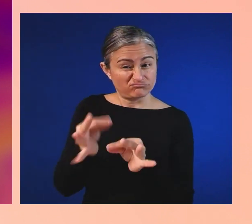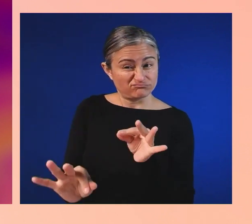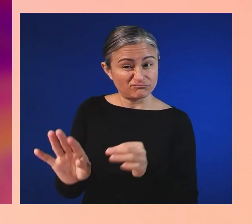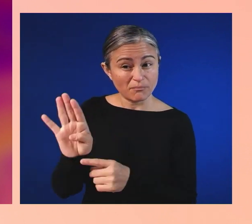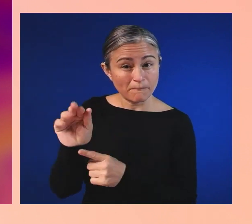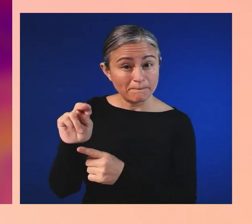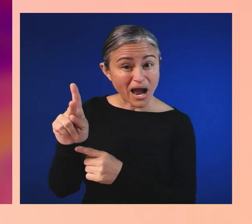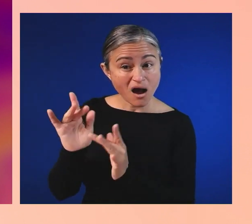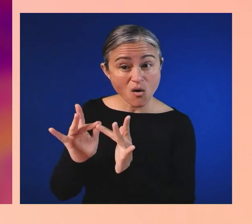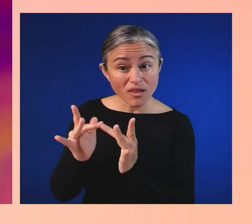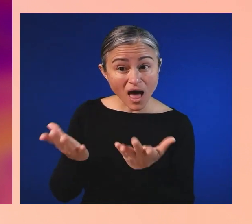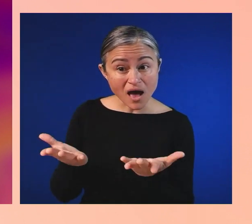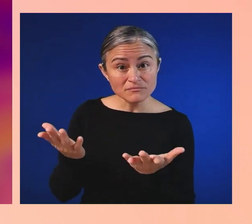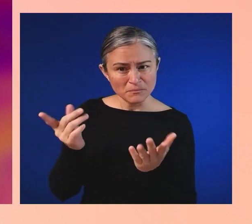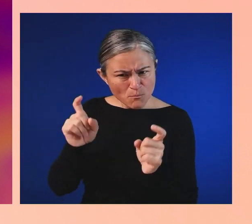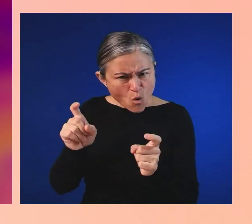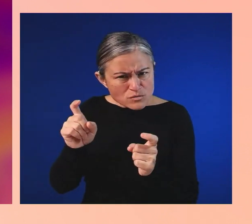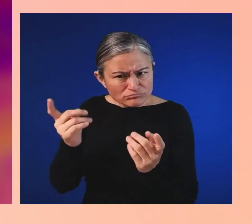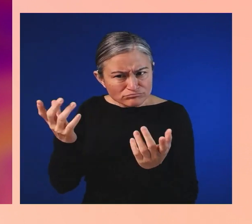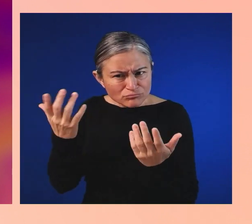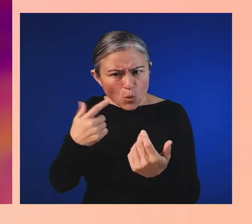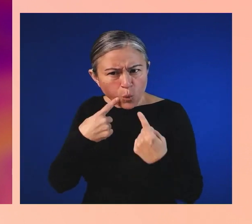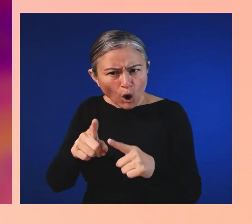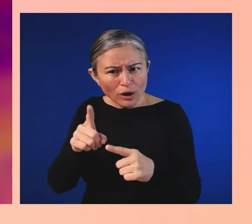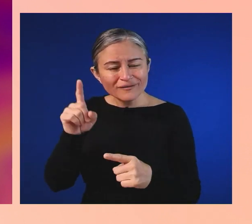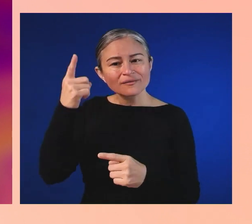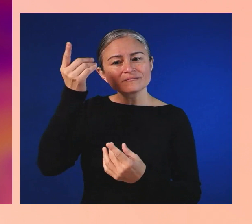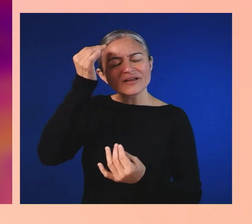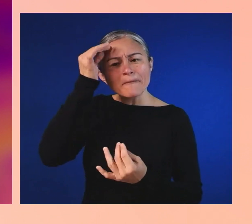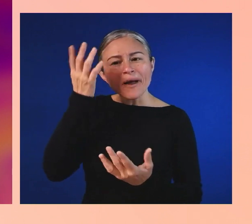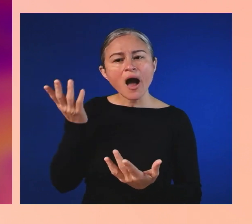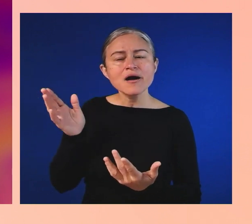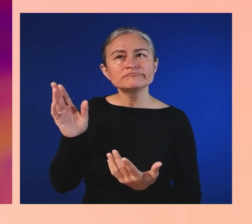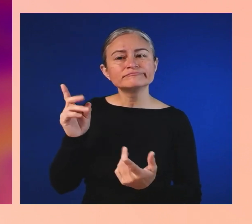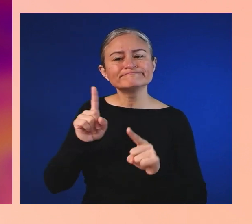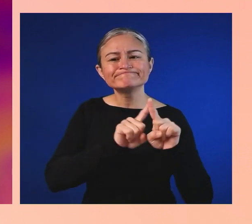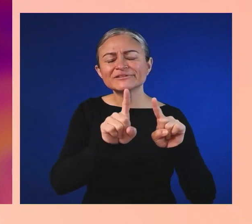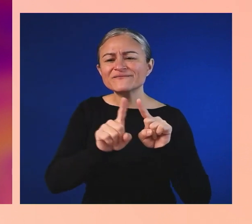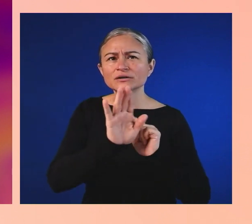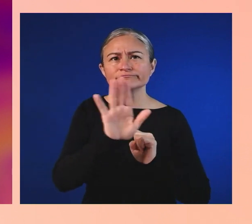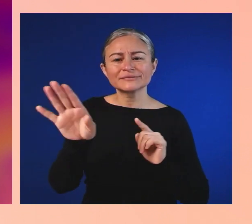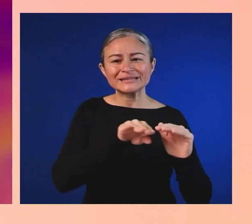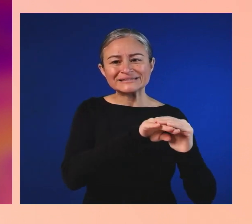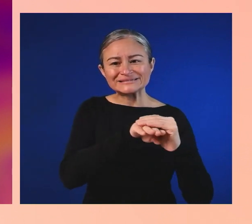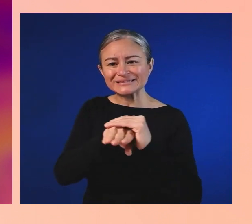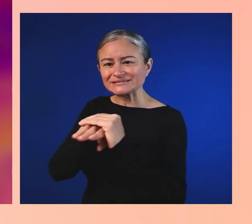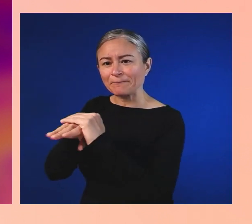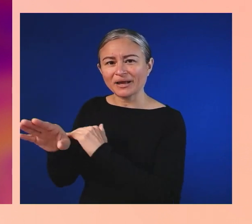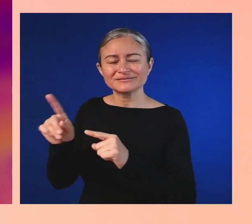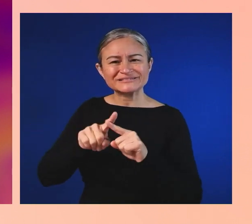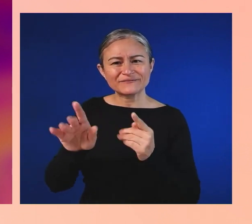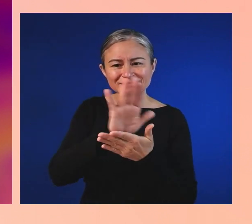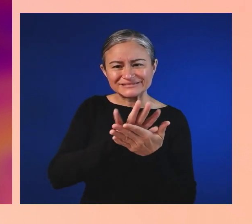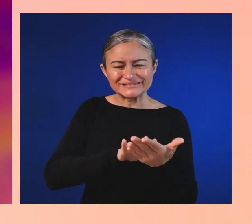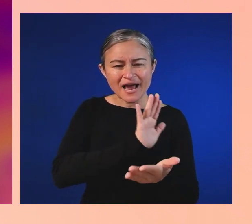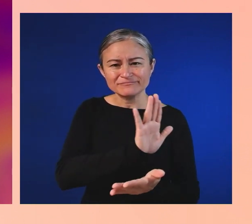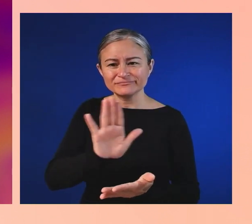as you're designing, you can't quote, "save the whole world was one feature." But think about how